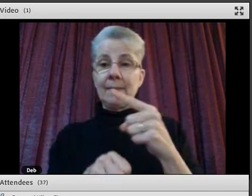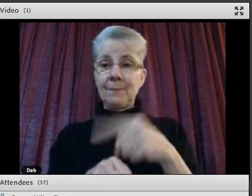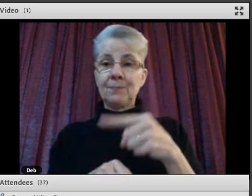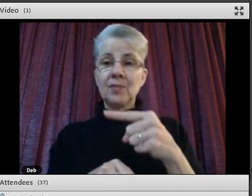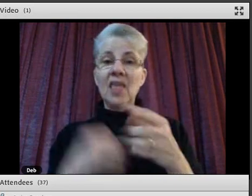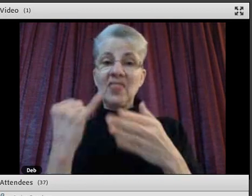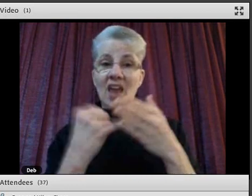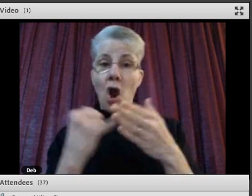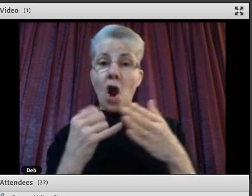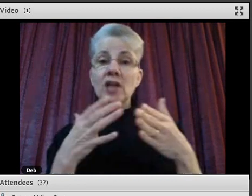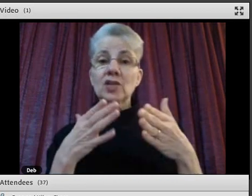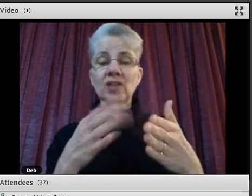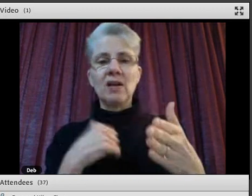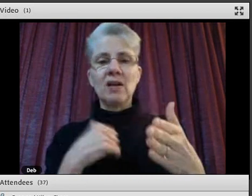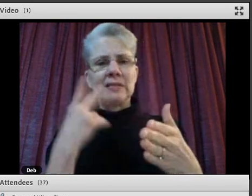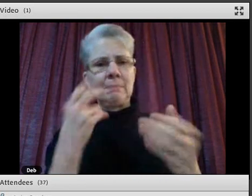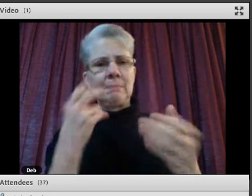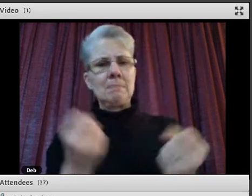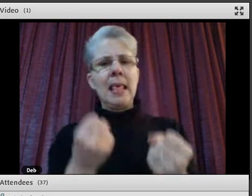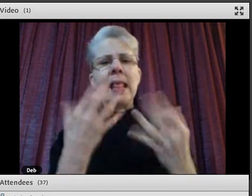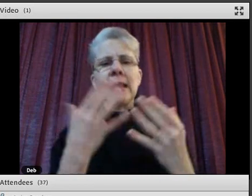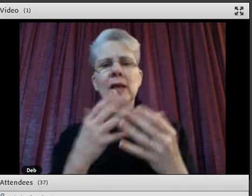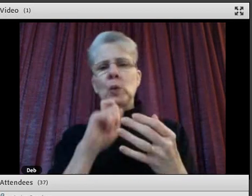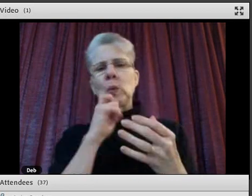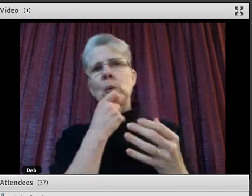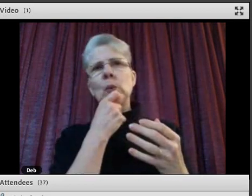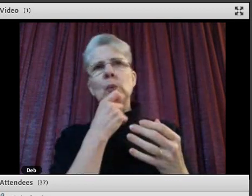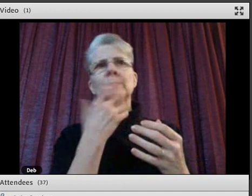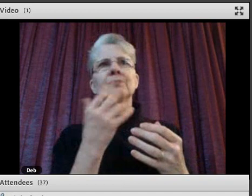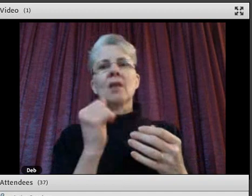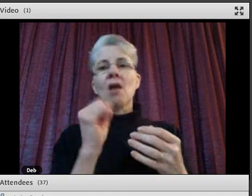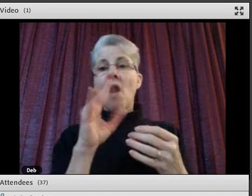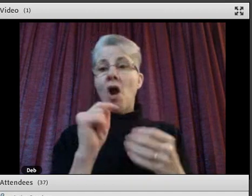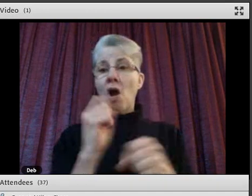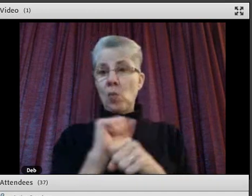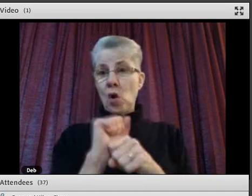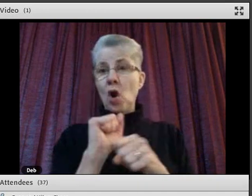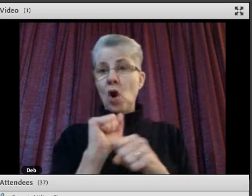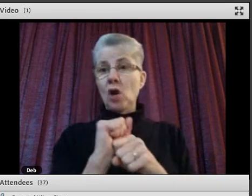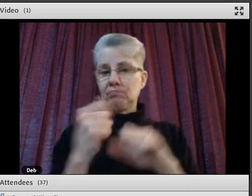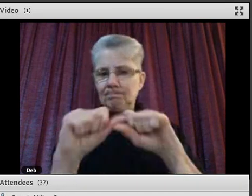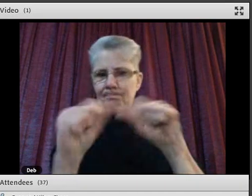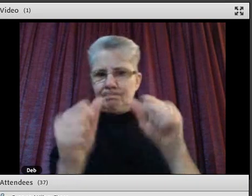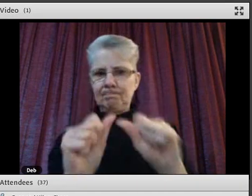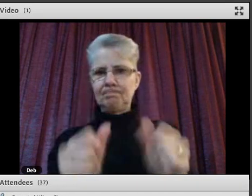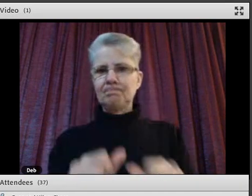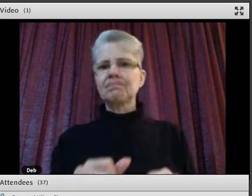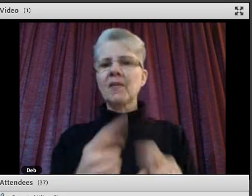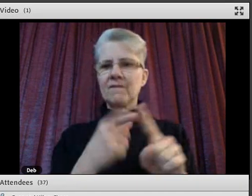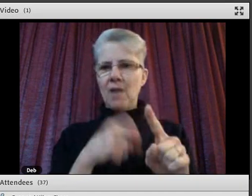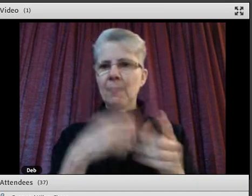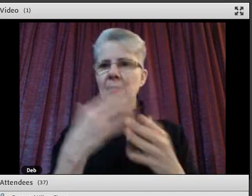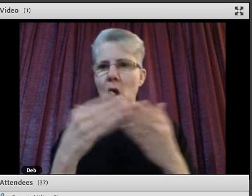I've seen a lot of really cool artwork construction